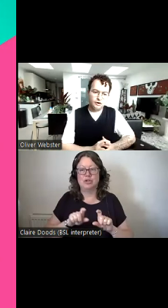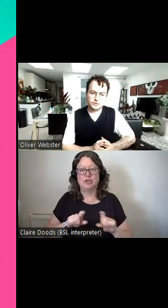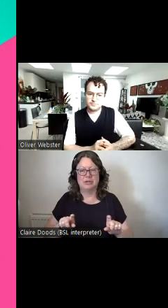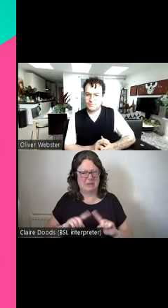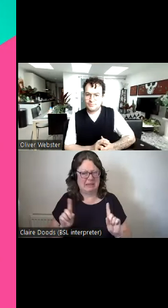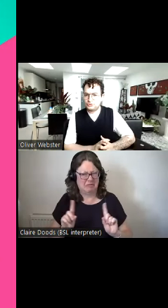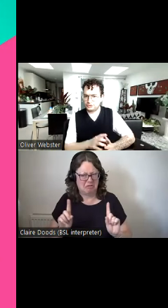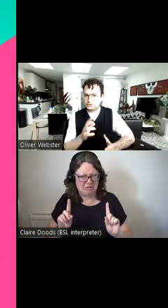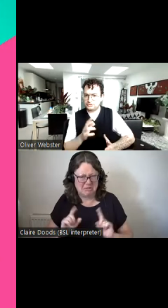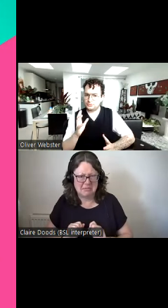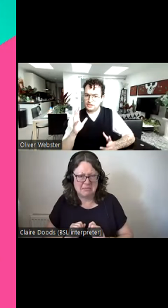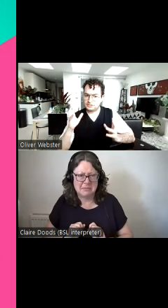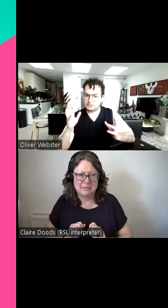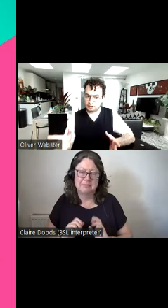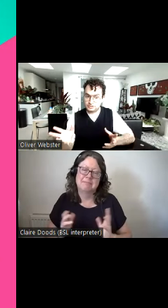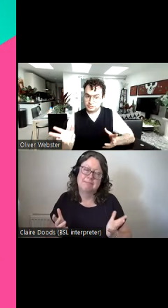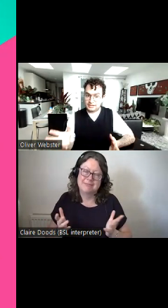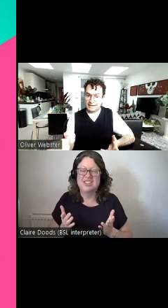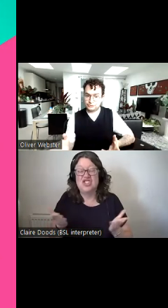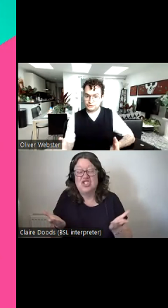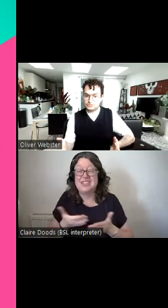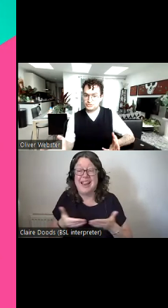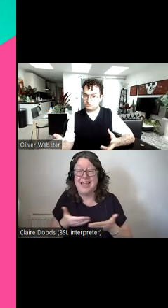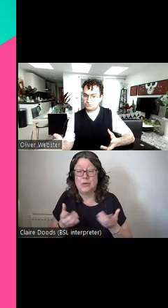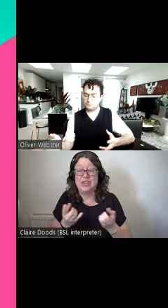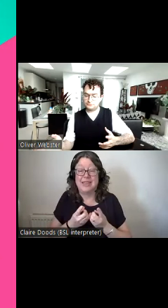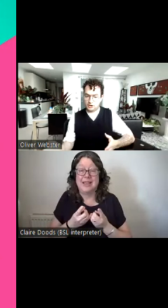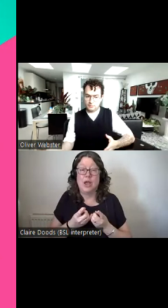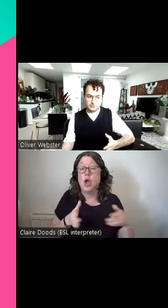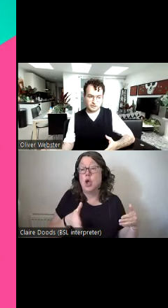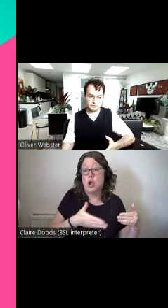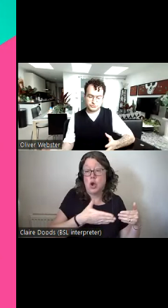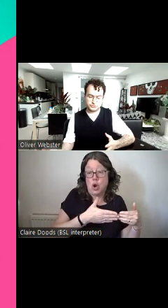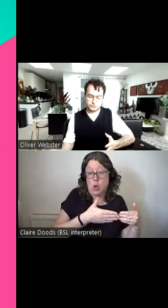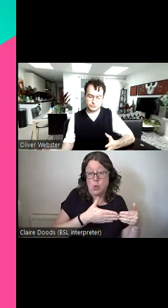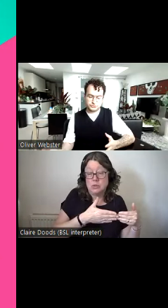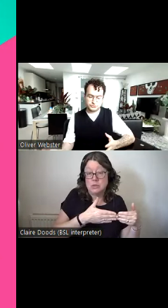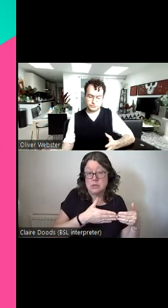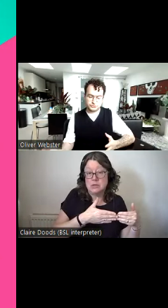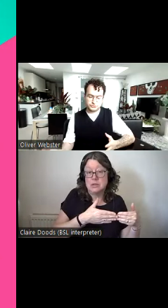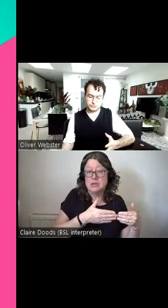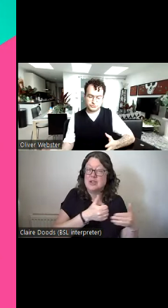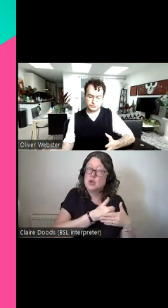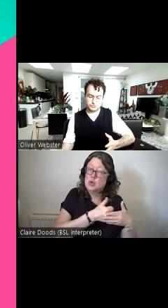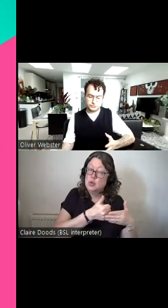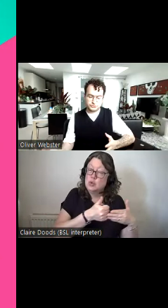Often people use the word closed captions to refer to all sorts of subtitles,